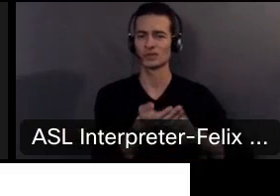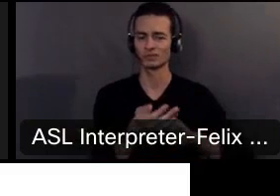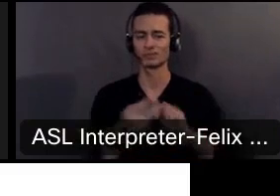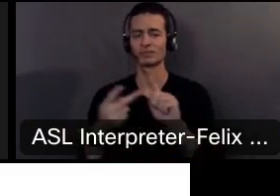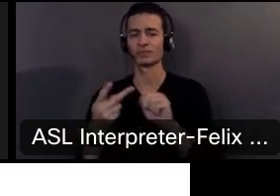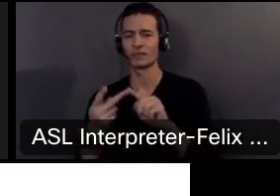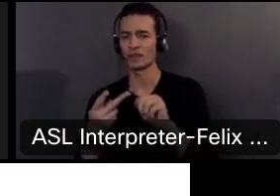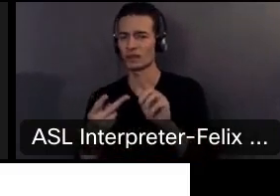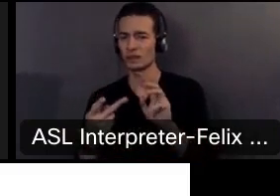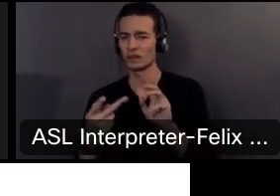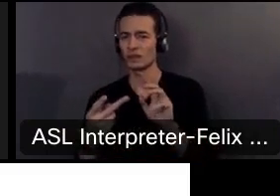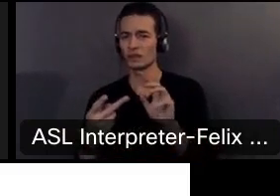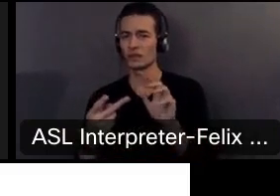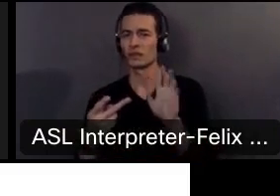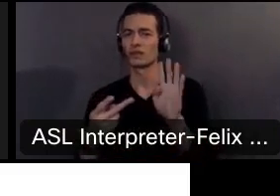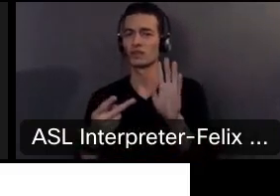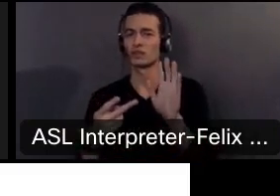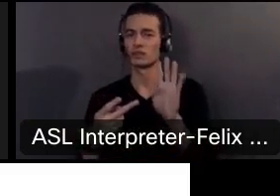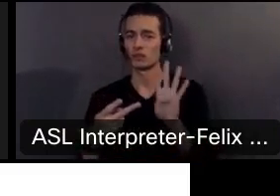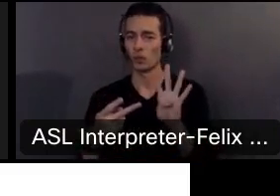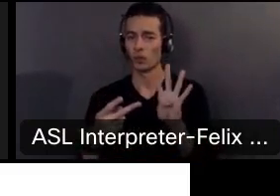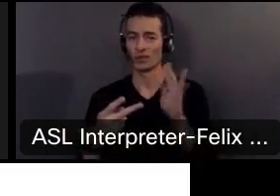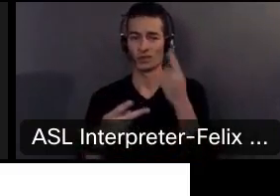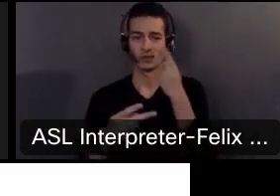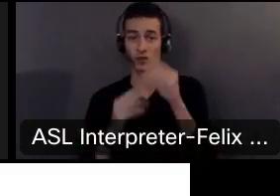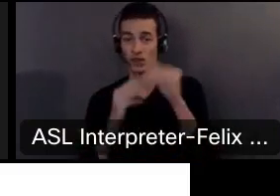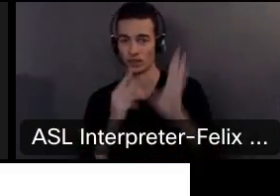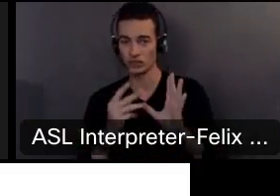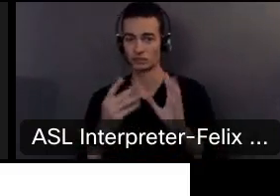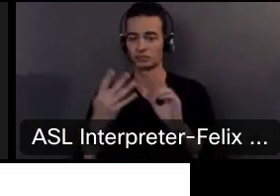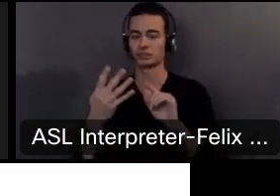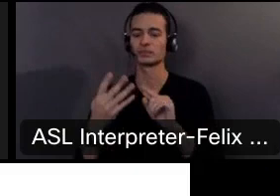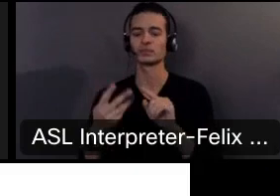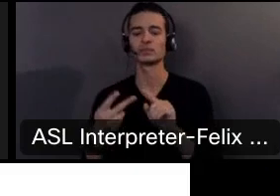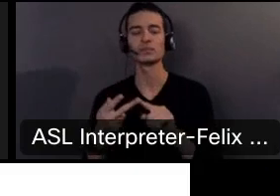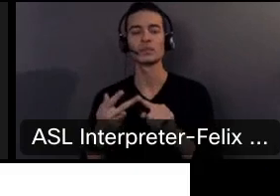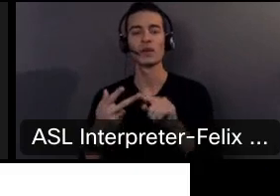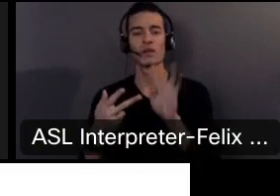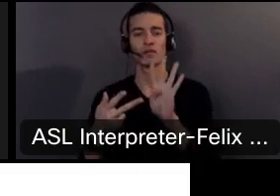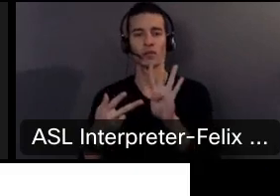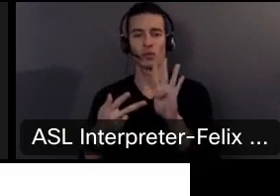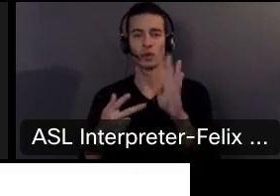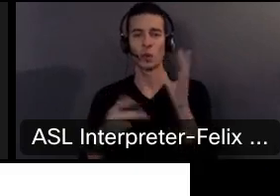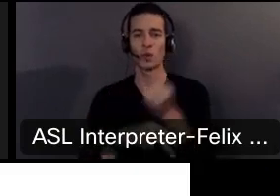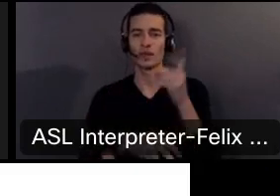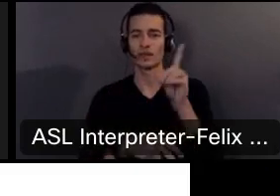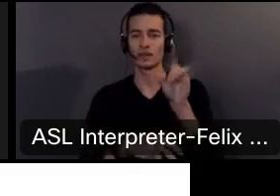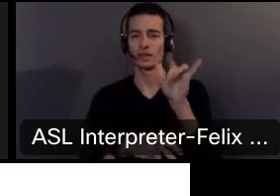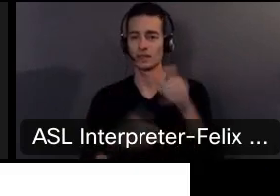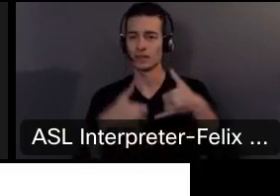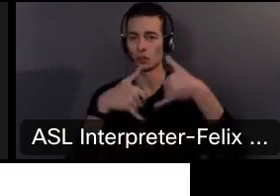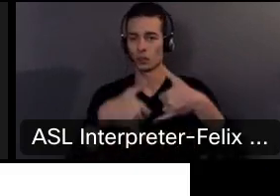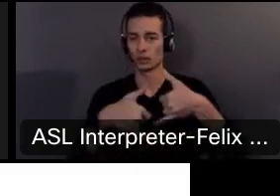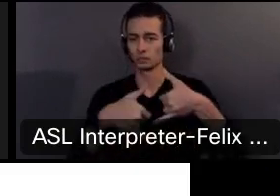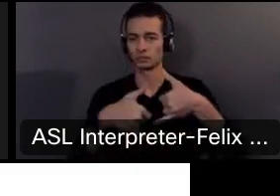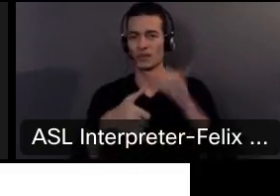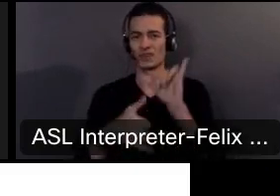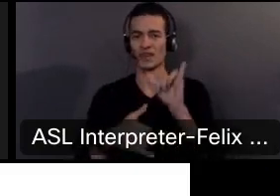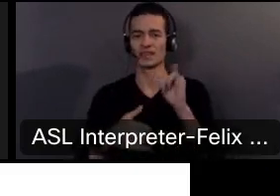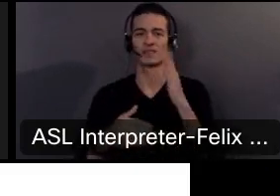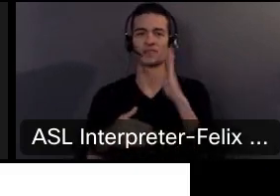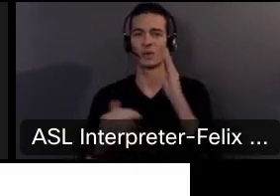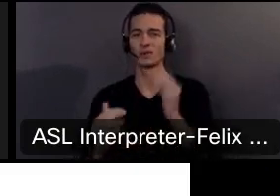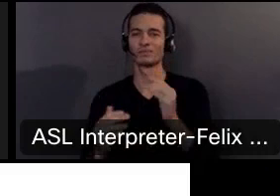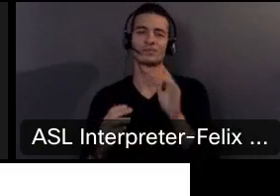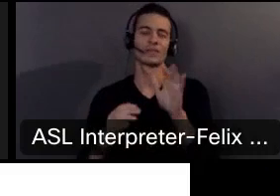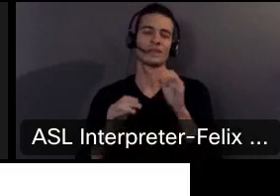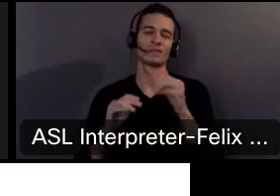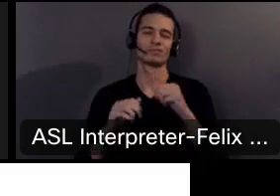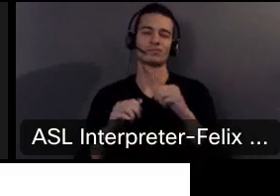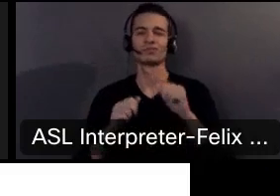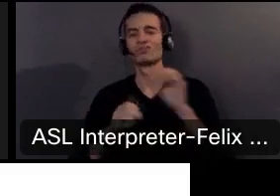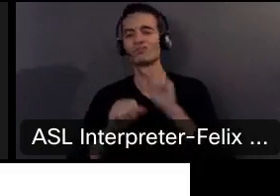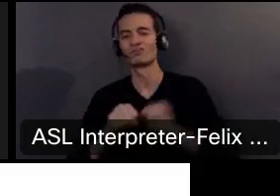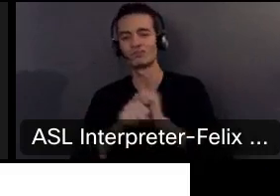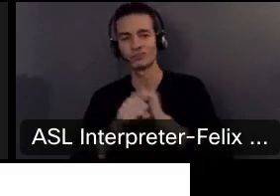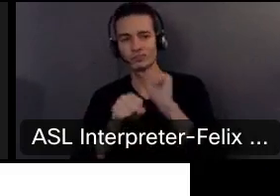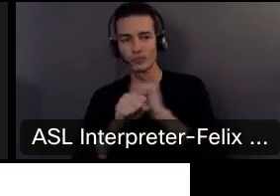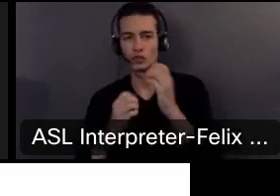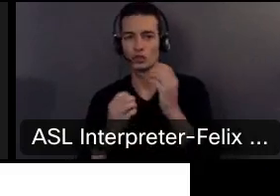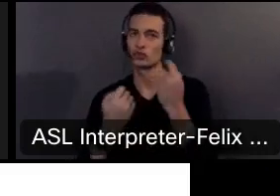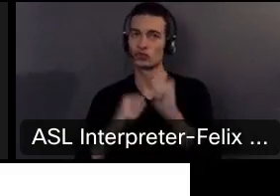Another 4 nurses received the Daisy award for nurses, and that's for advancing health equity, which was created by the Daisy foundation to honor nurses who kind of go above and beyond. Um.